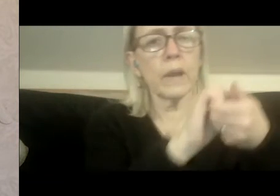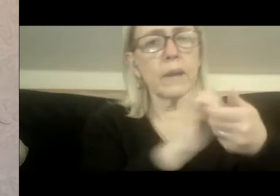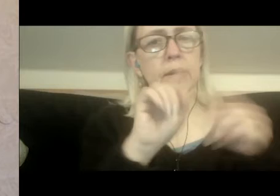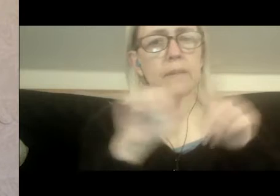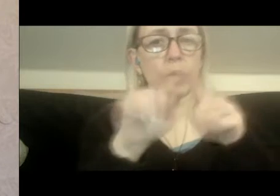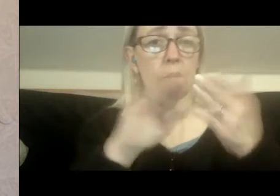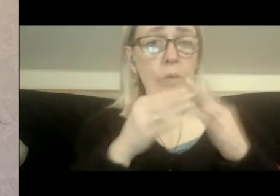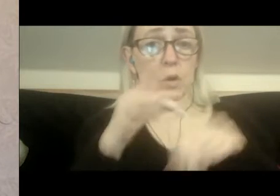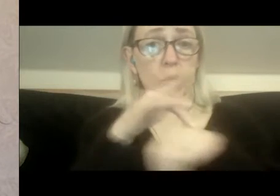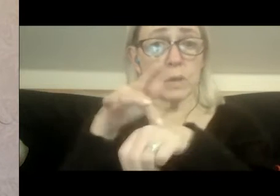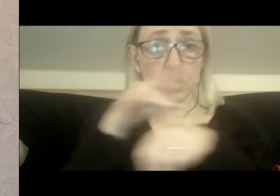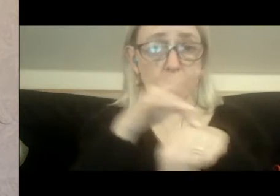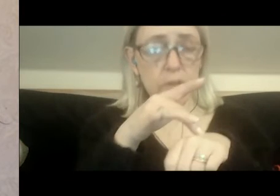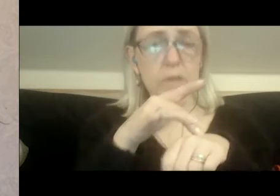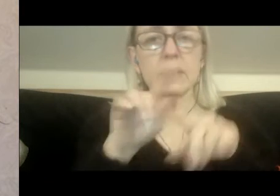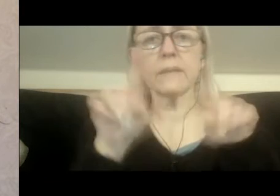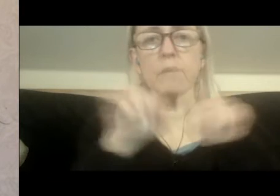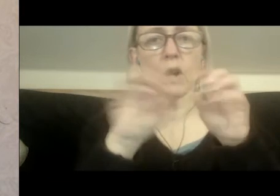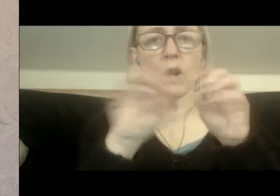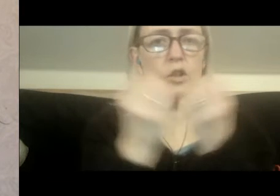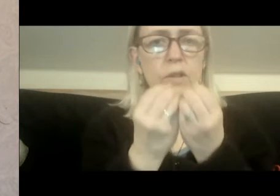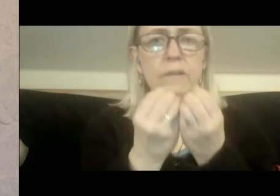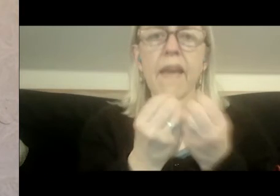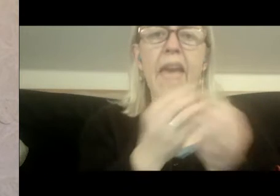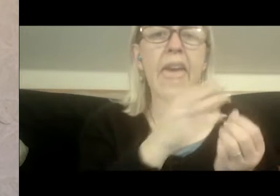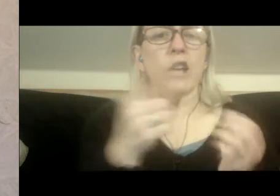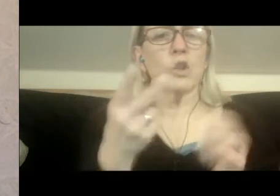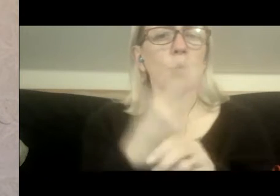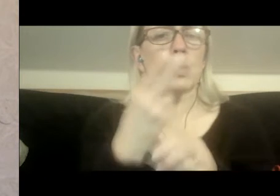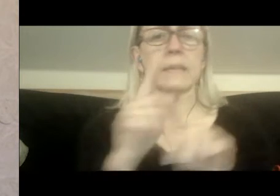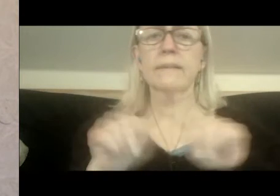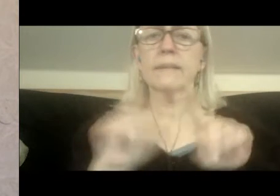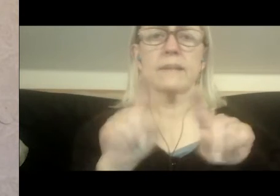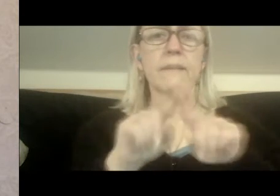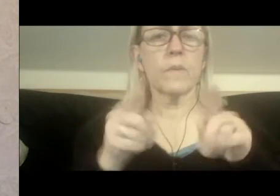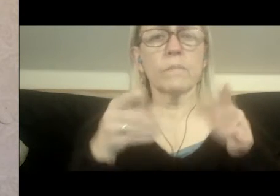and very engaging techniques like role playing to spur meaningful conversations on difficult topics.